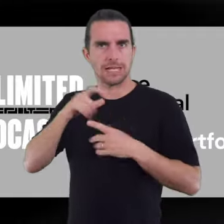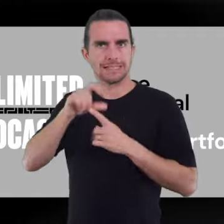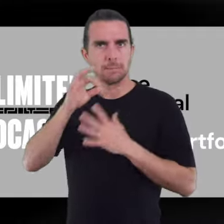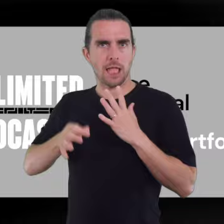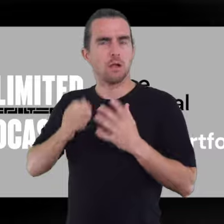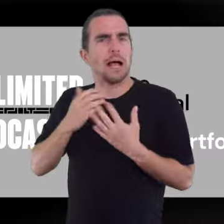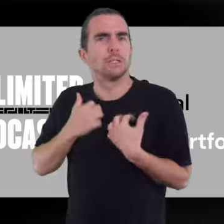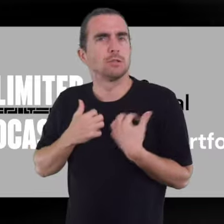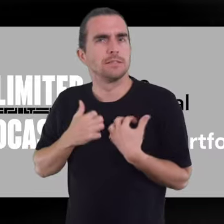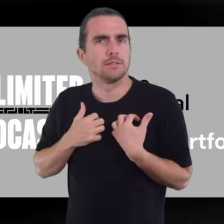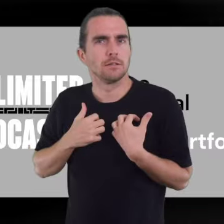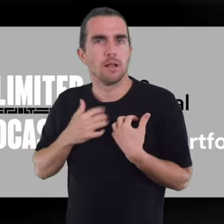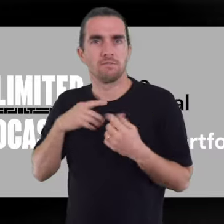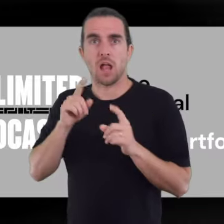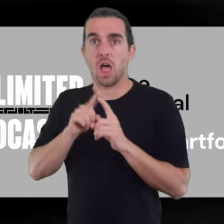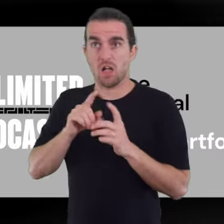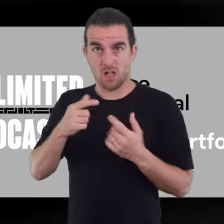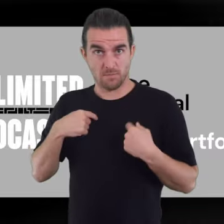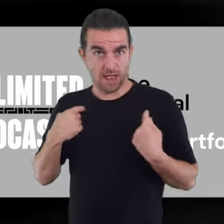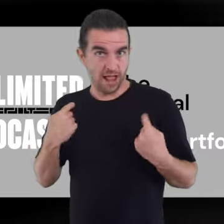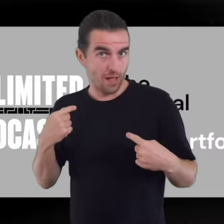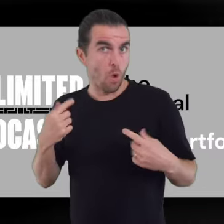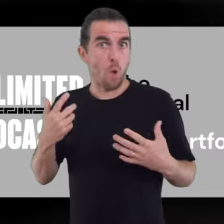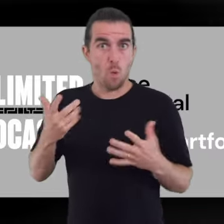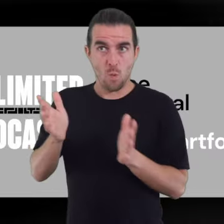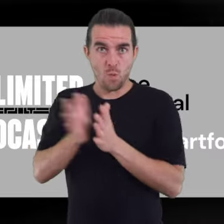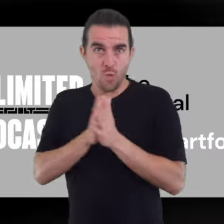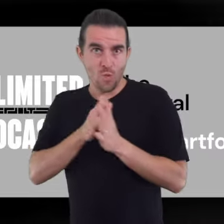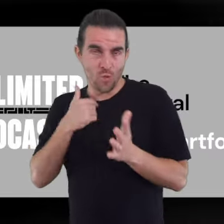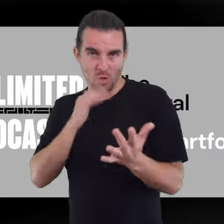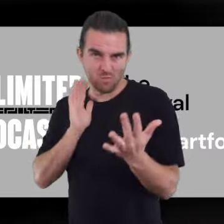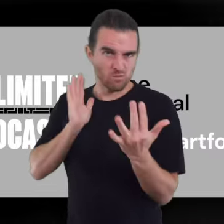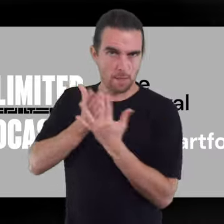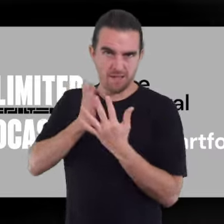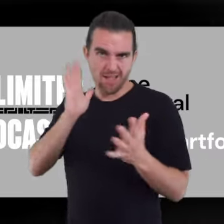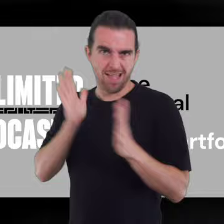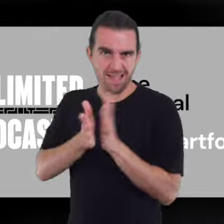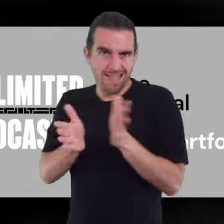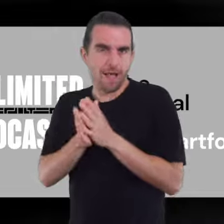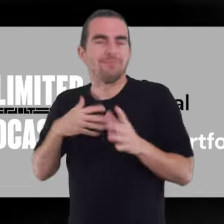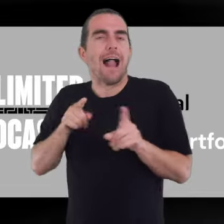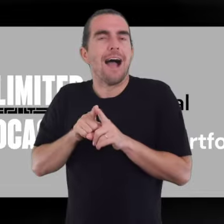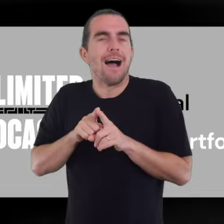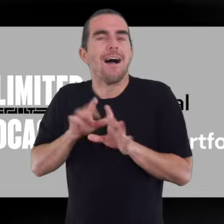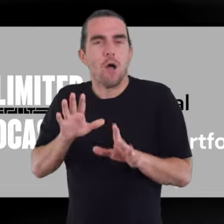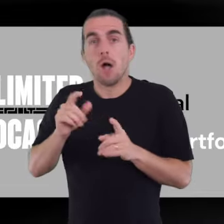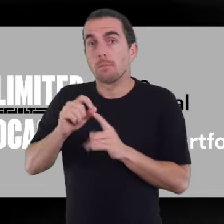because there was almost a permission to be disruptive. And this project really was then thinking about,